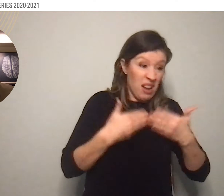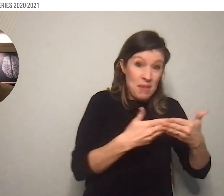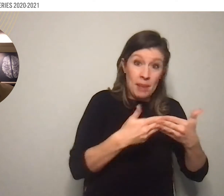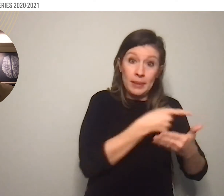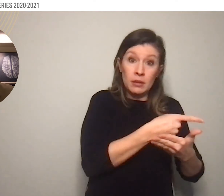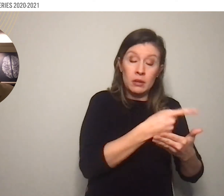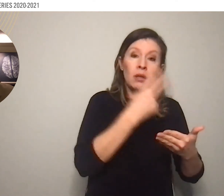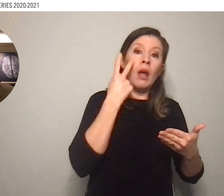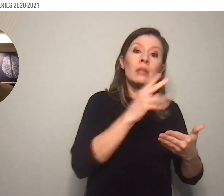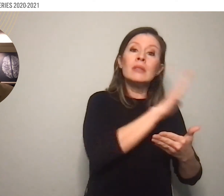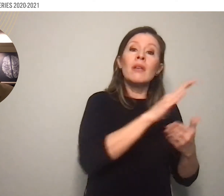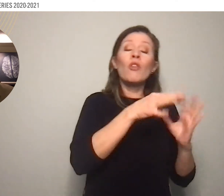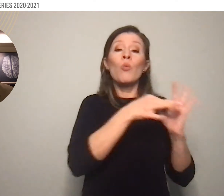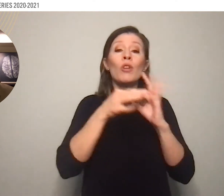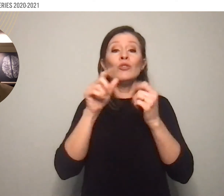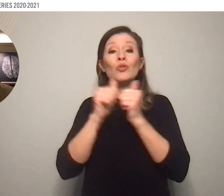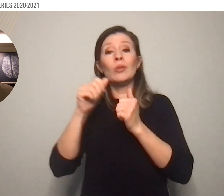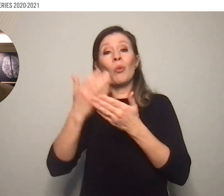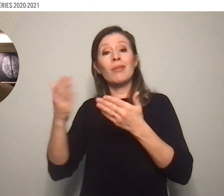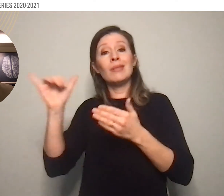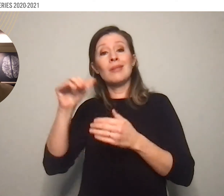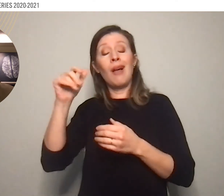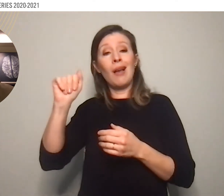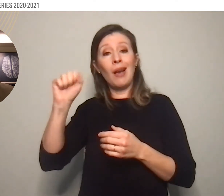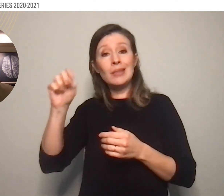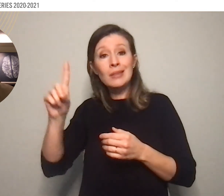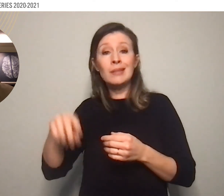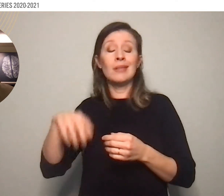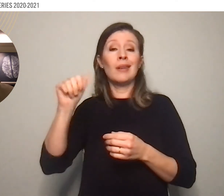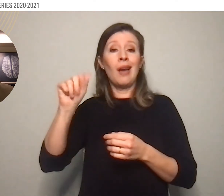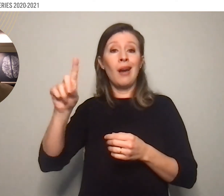that and highlight their relationships to psychopathologies like ADHD and autism.